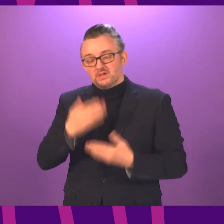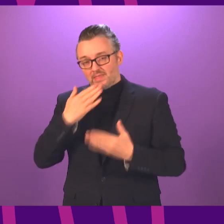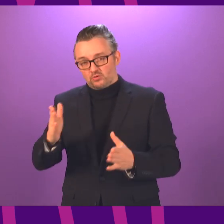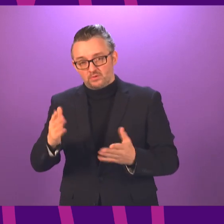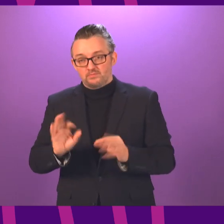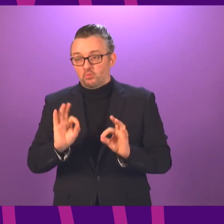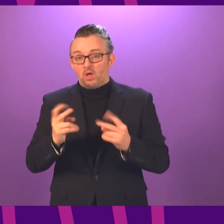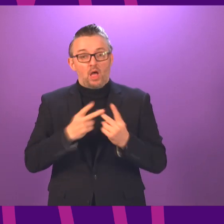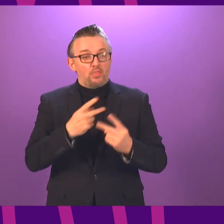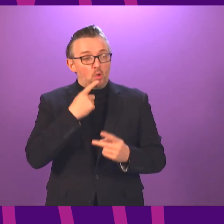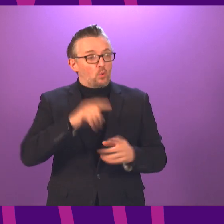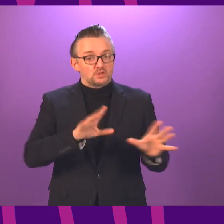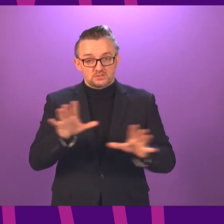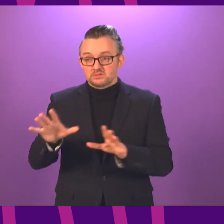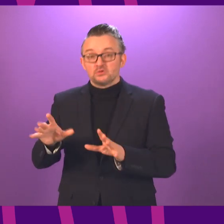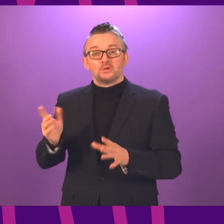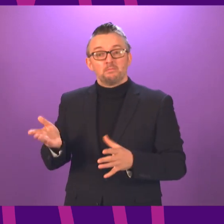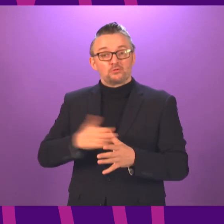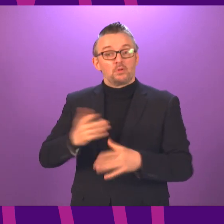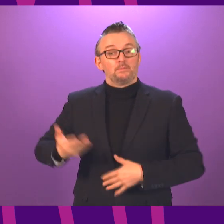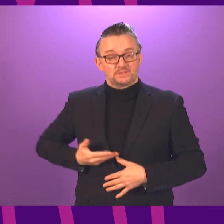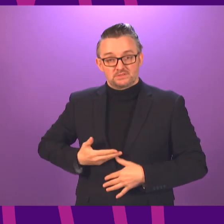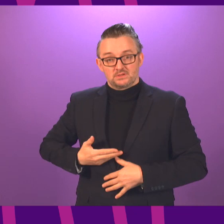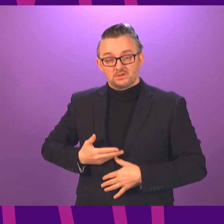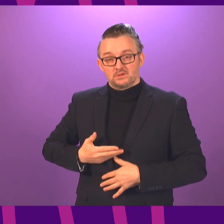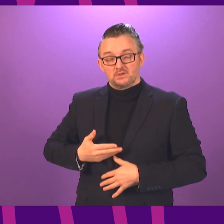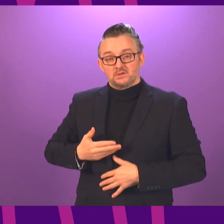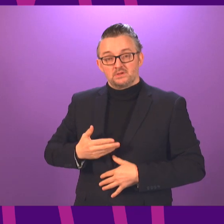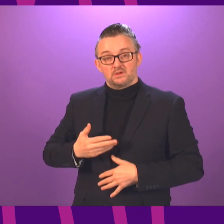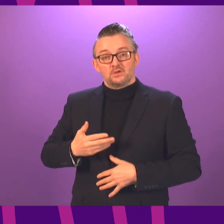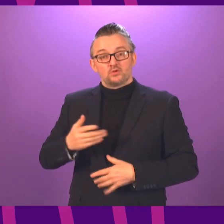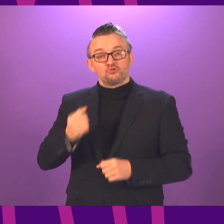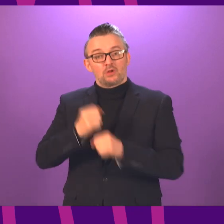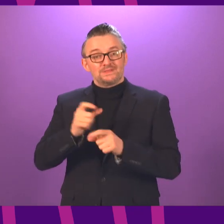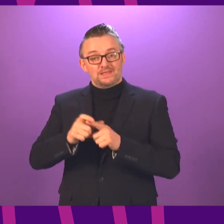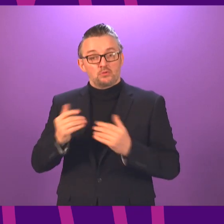Thank you. I do not think that there are any other points of order, so I will go back to business.